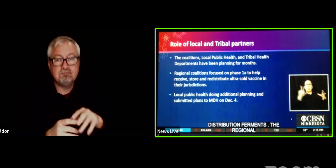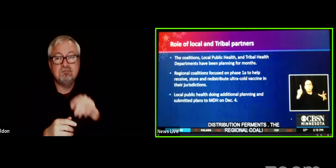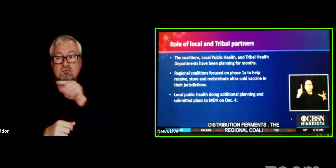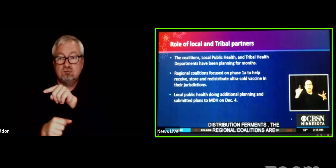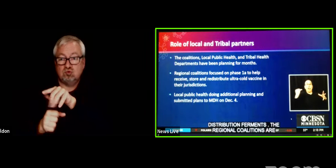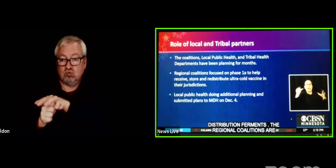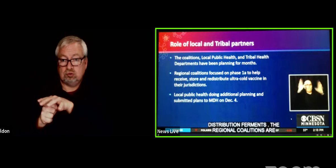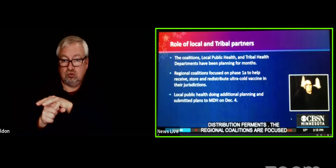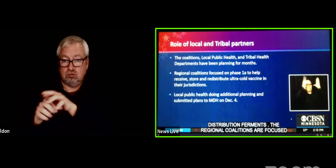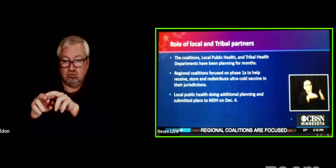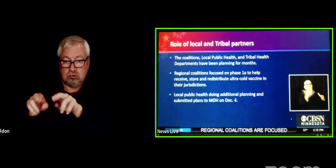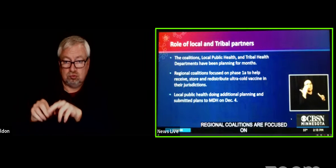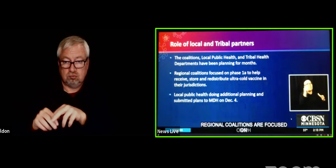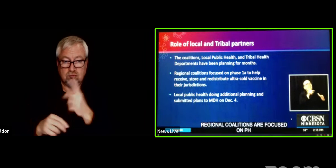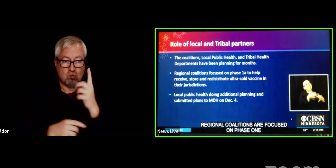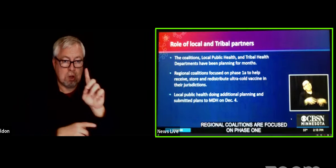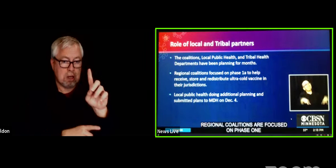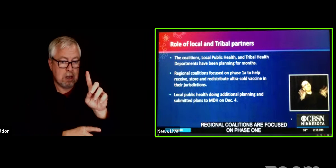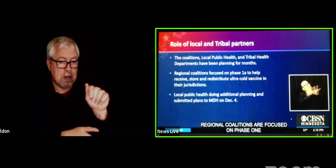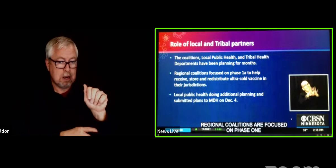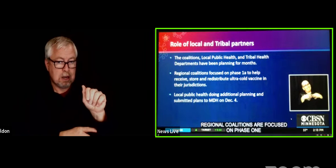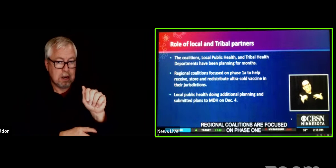SO THEY'RE HELPING US COORDINATE THE RECEIPT, THE STORAGE AND THE